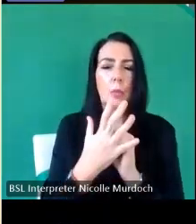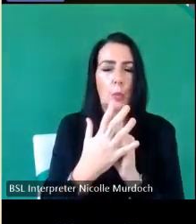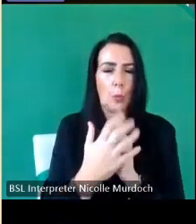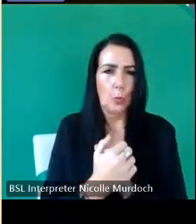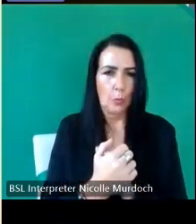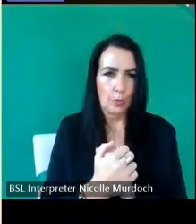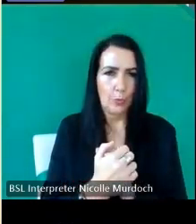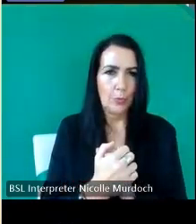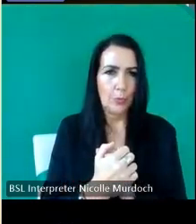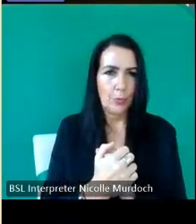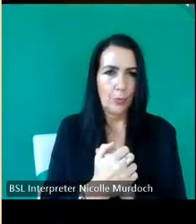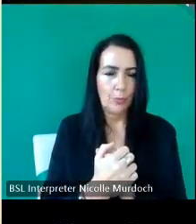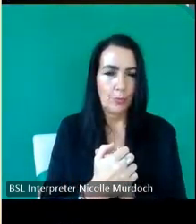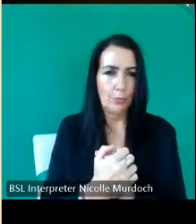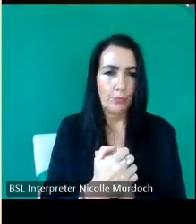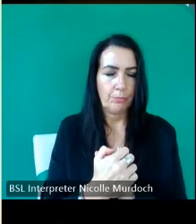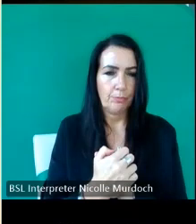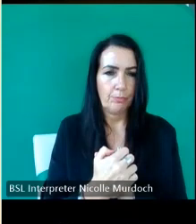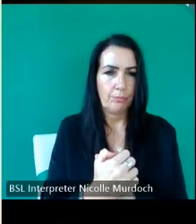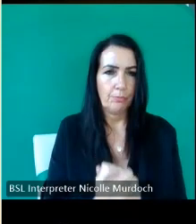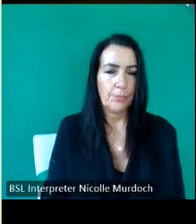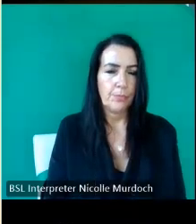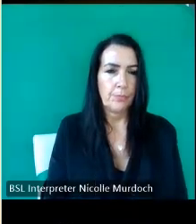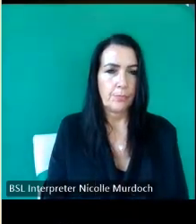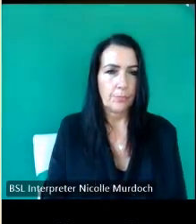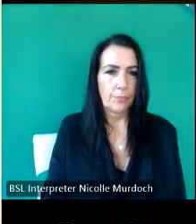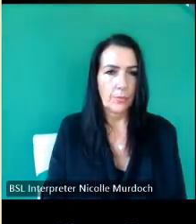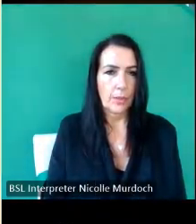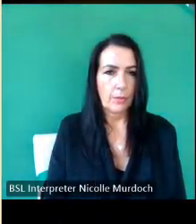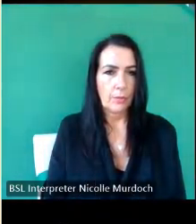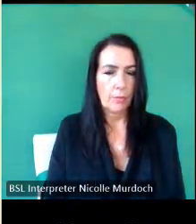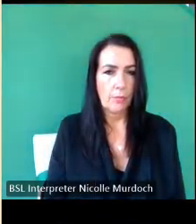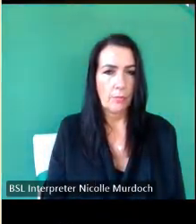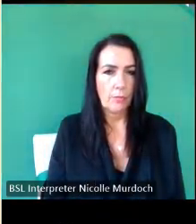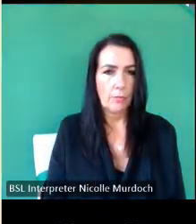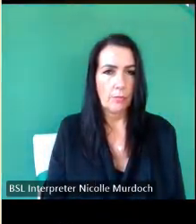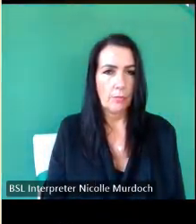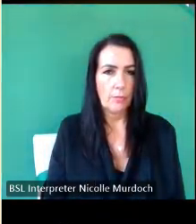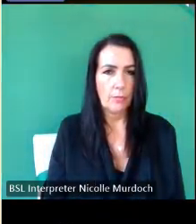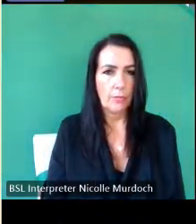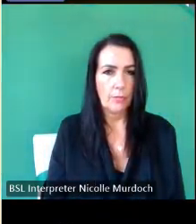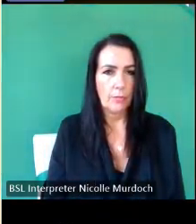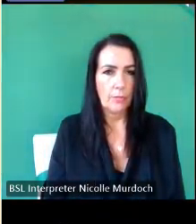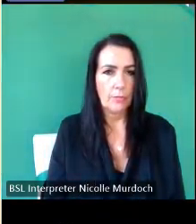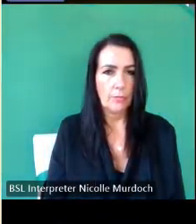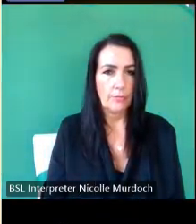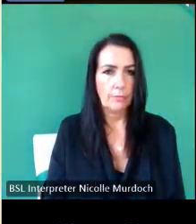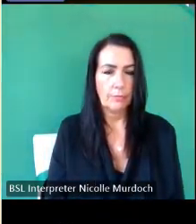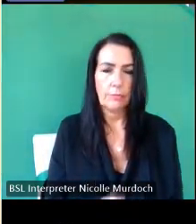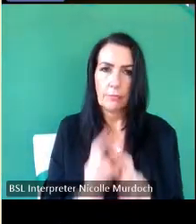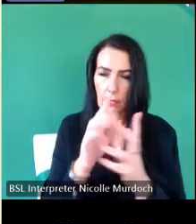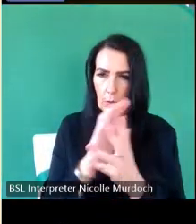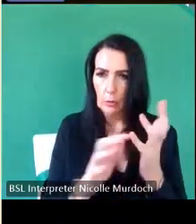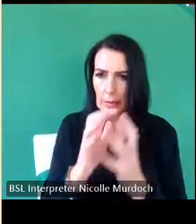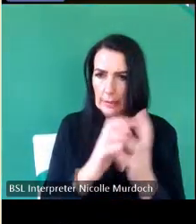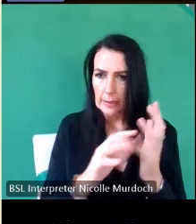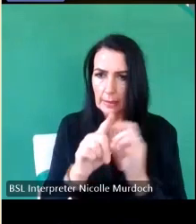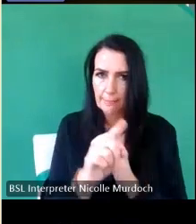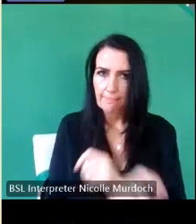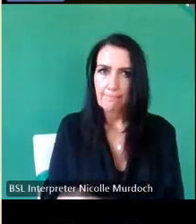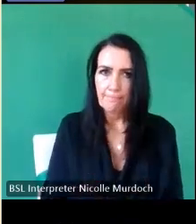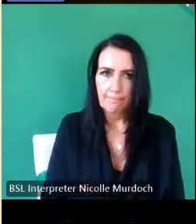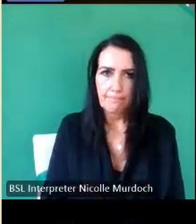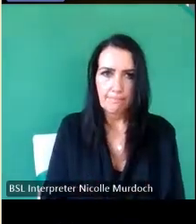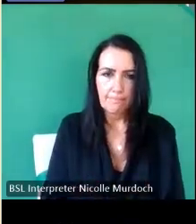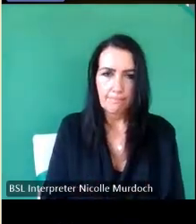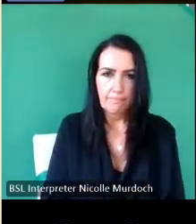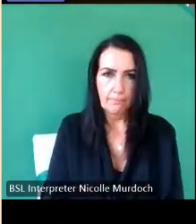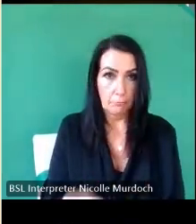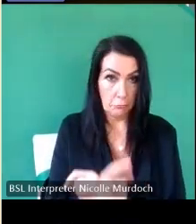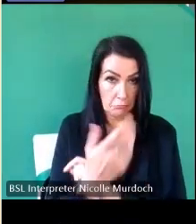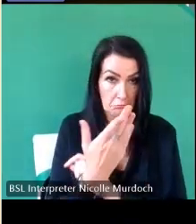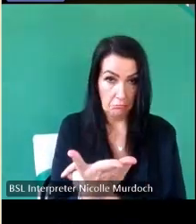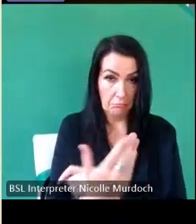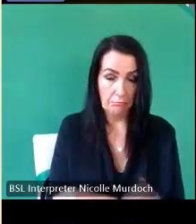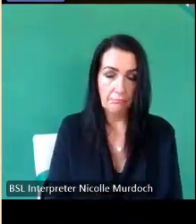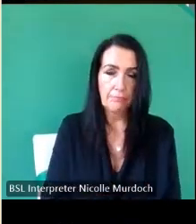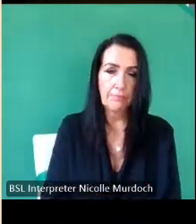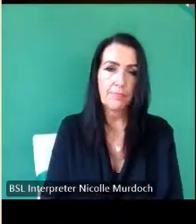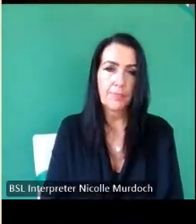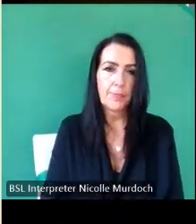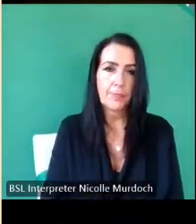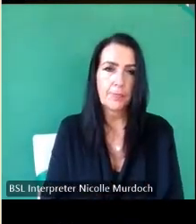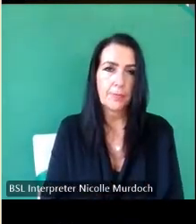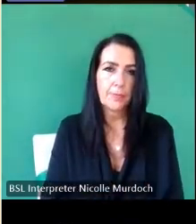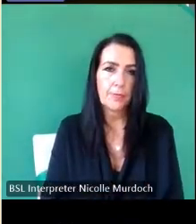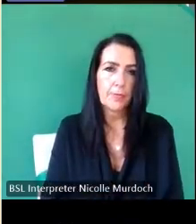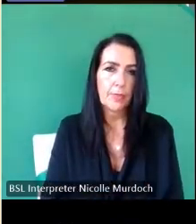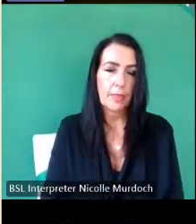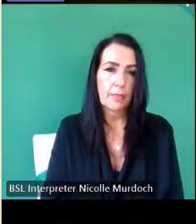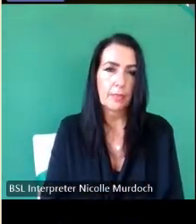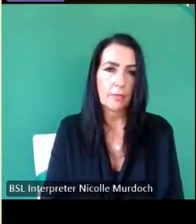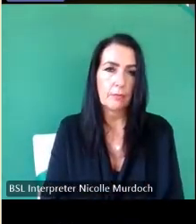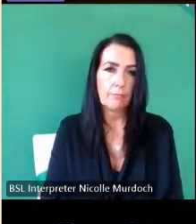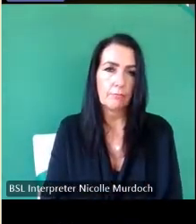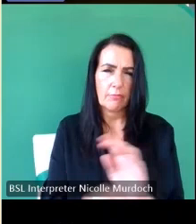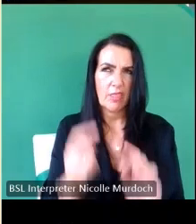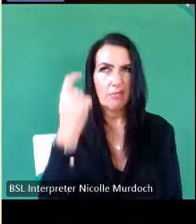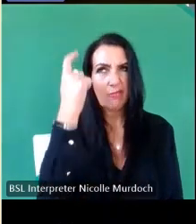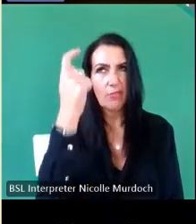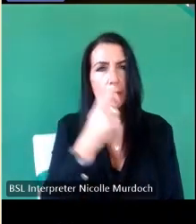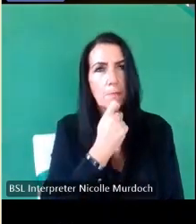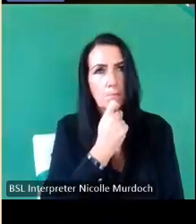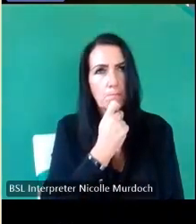one very complex 12 12 lines middle one um you have to ask yourself what it was about